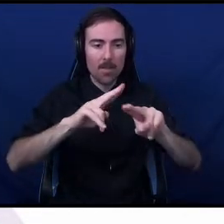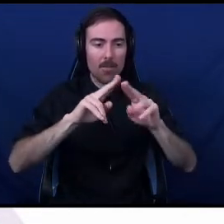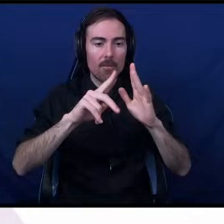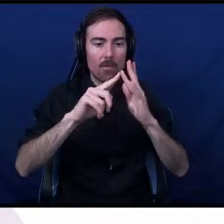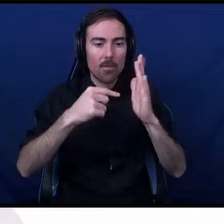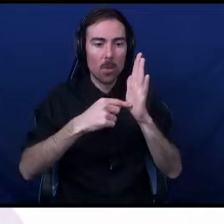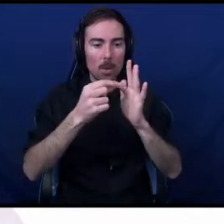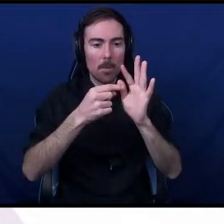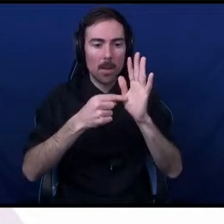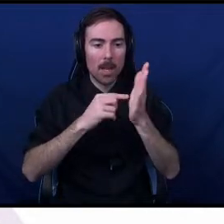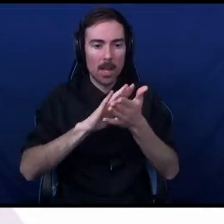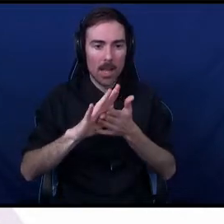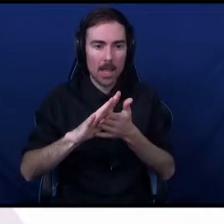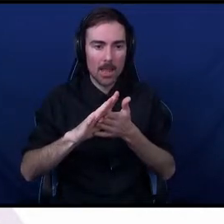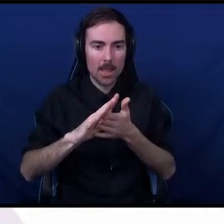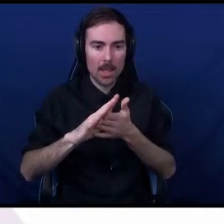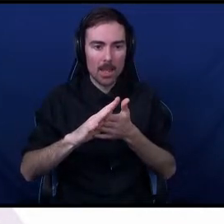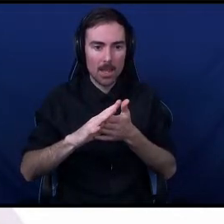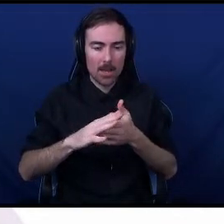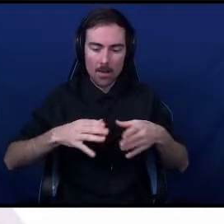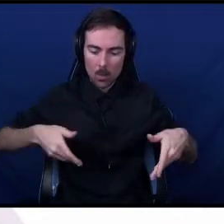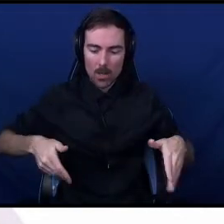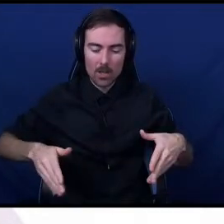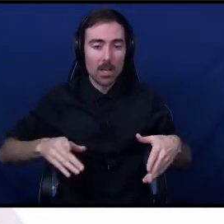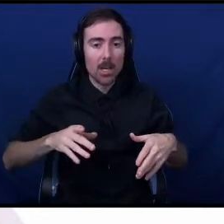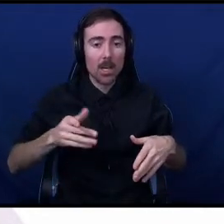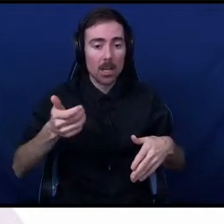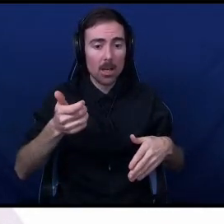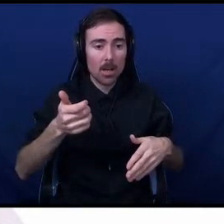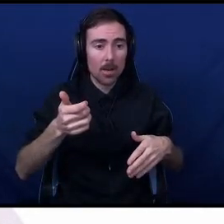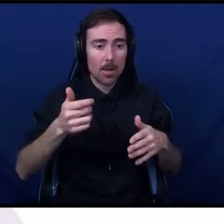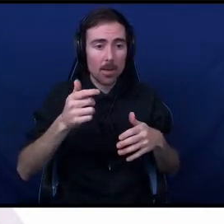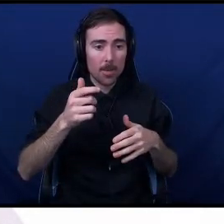vibration and impact in order to be able to help create a